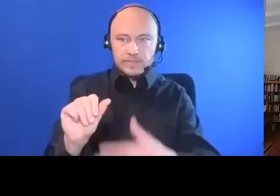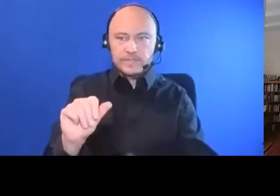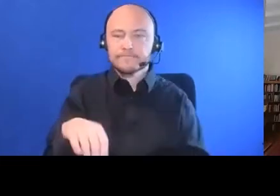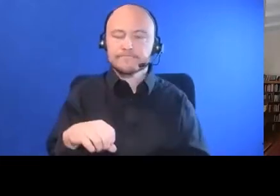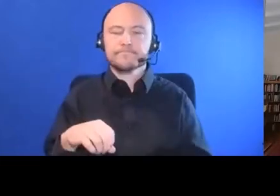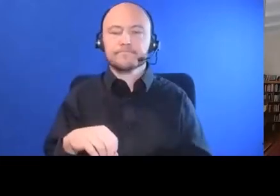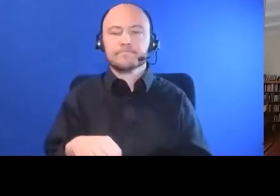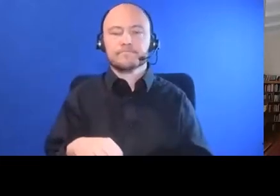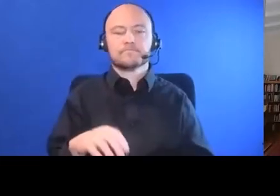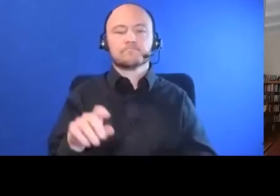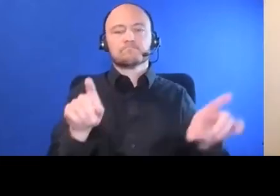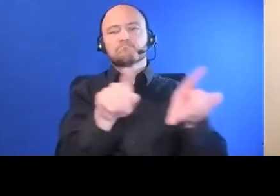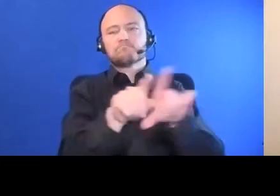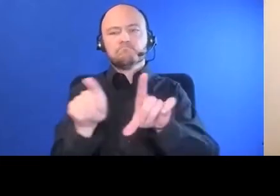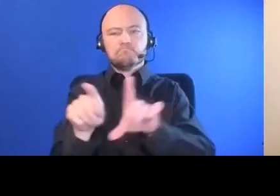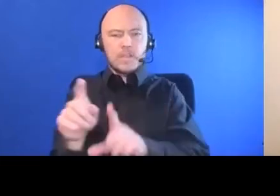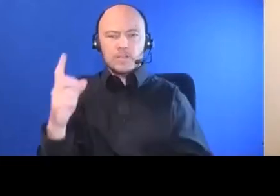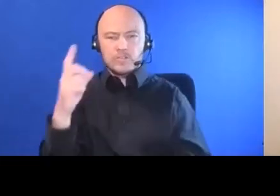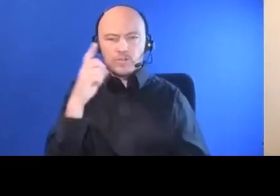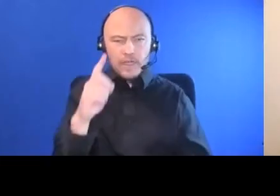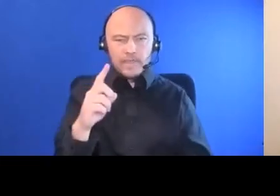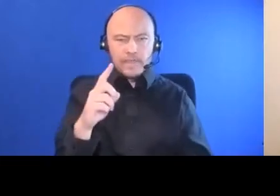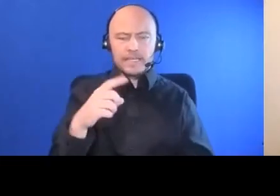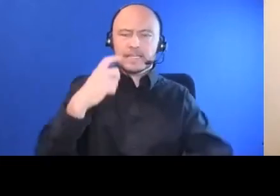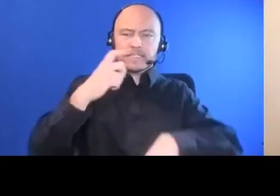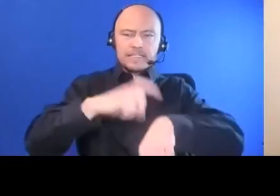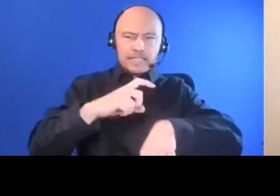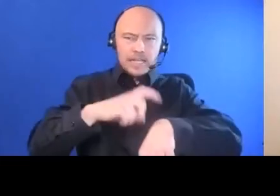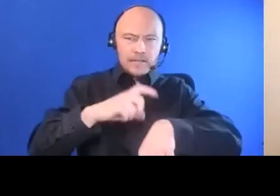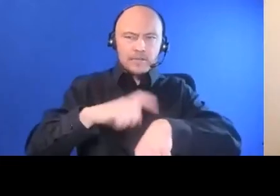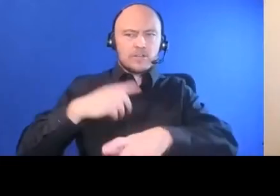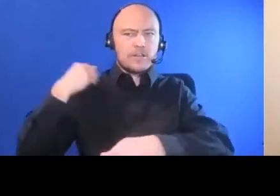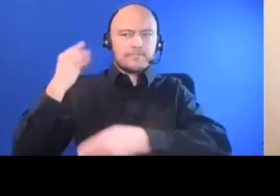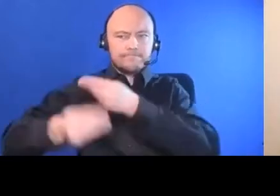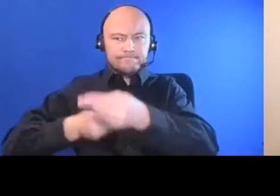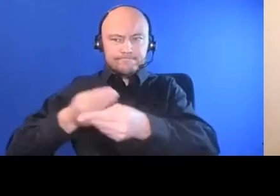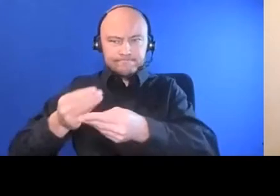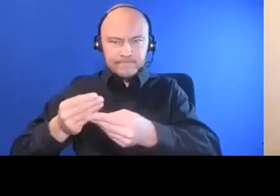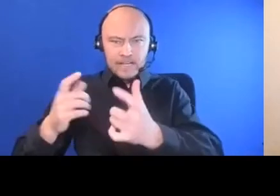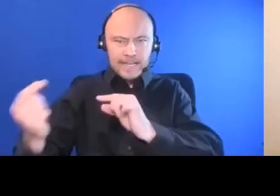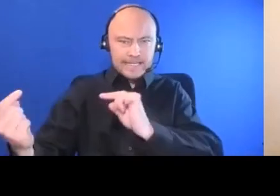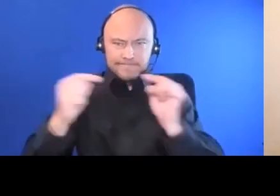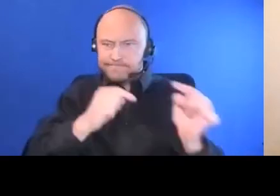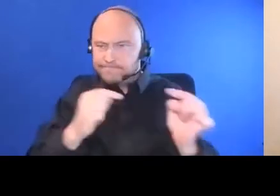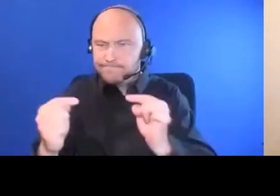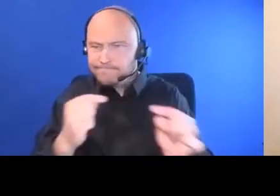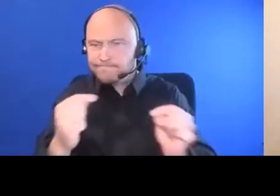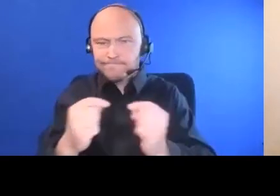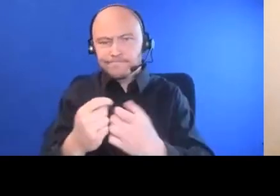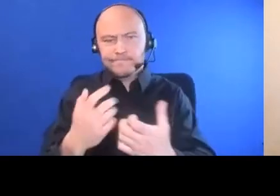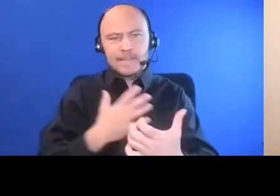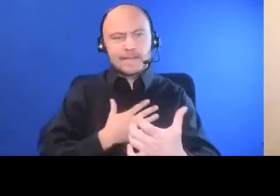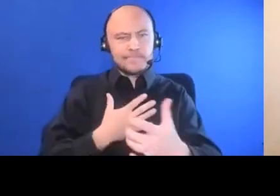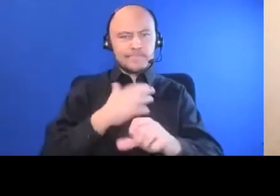I also think that chronology and horology are often at war in my work at the sentence level,